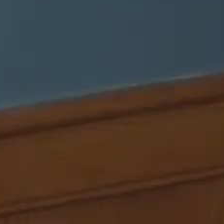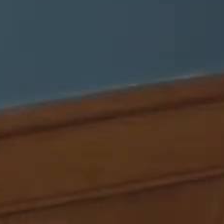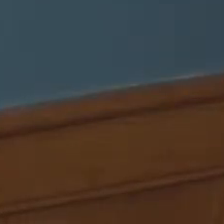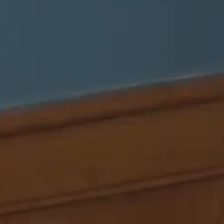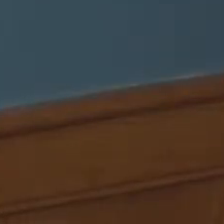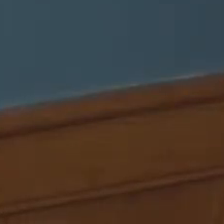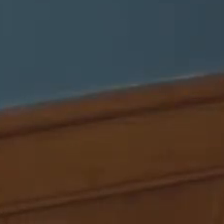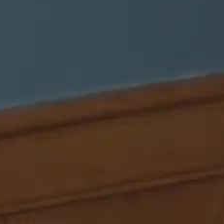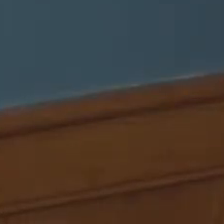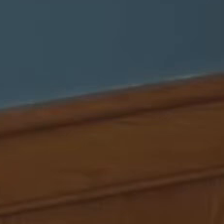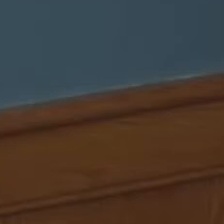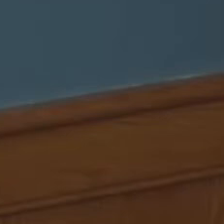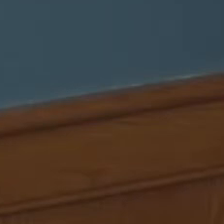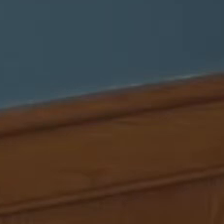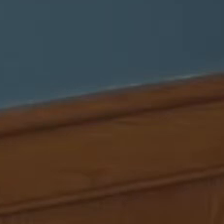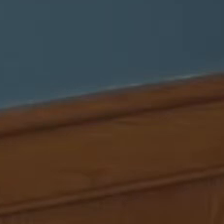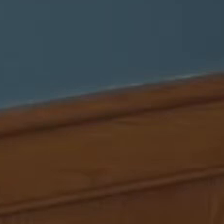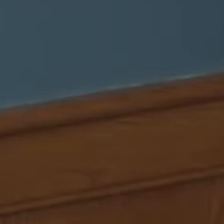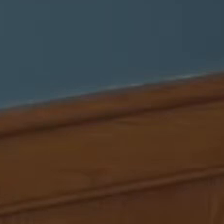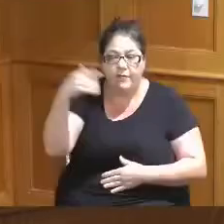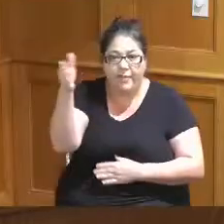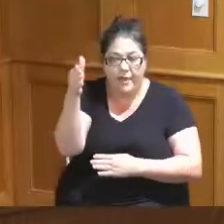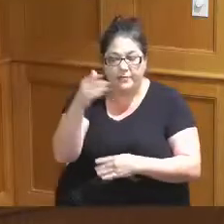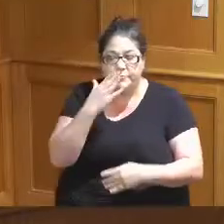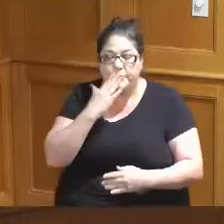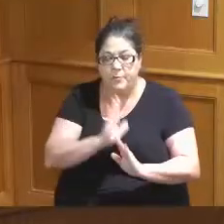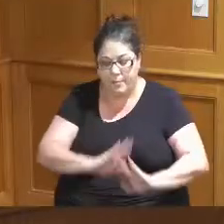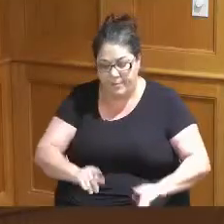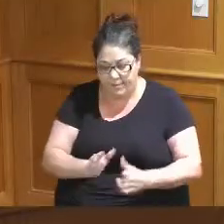Allegiance so I'll ask everyone to take a moment of silence okay